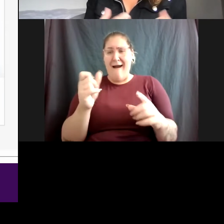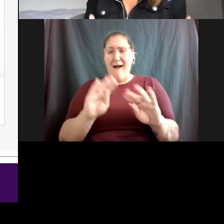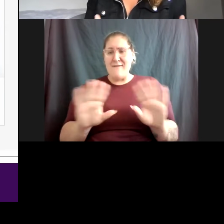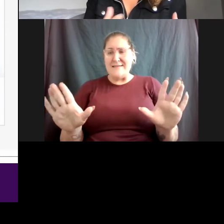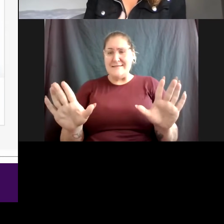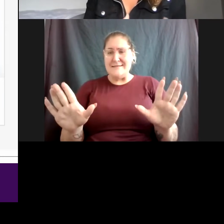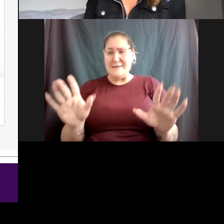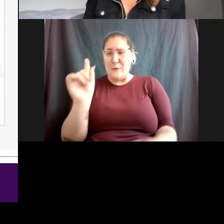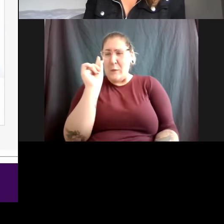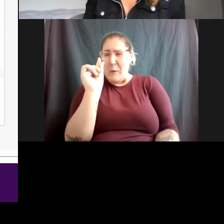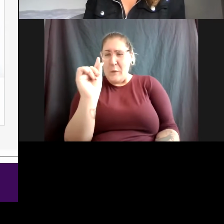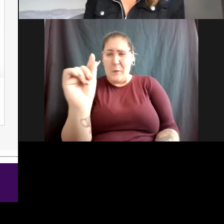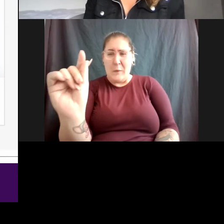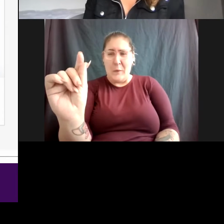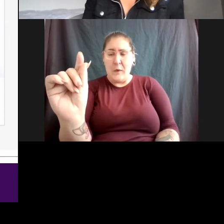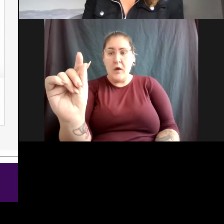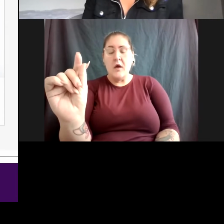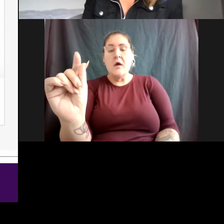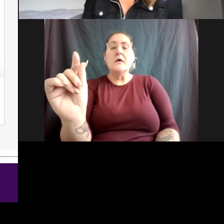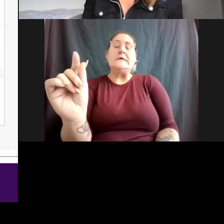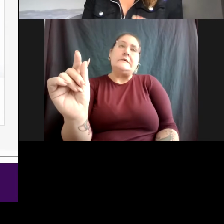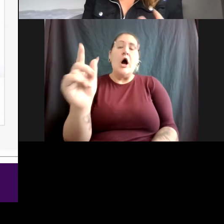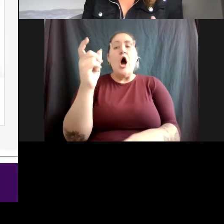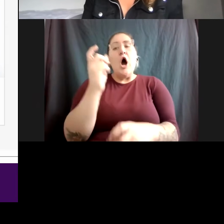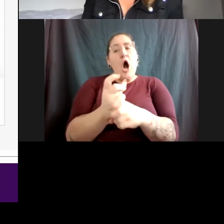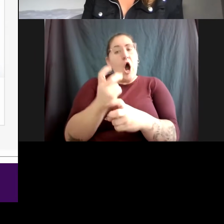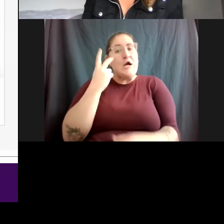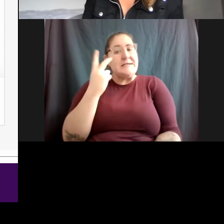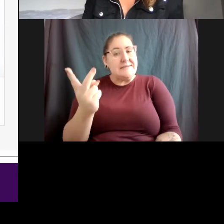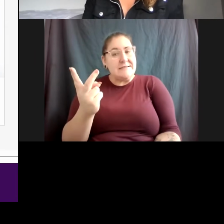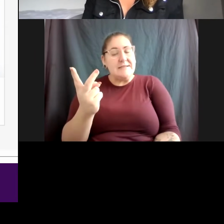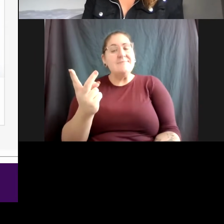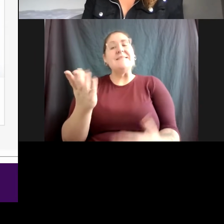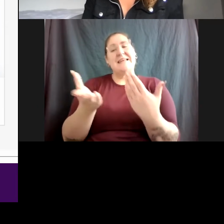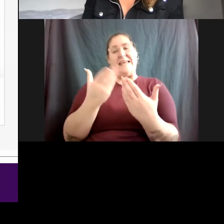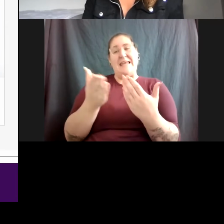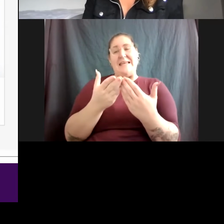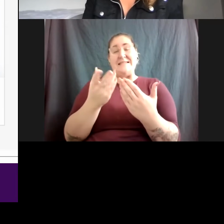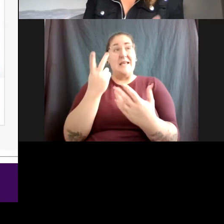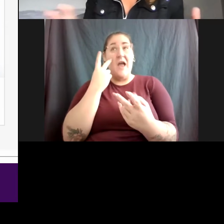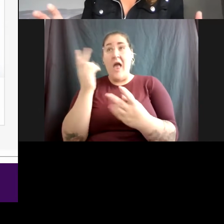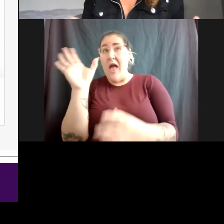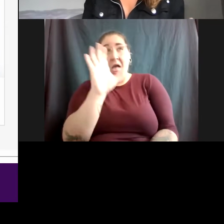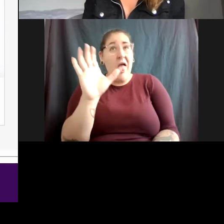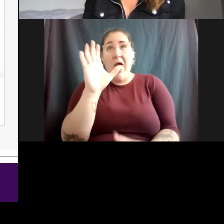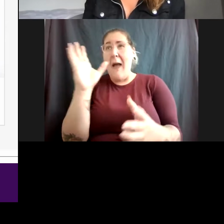The browser default hover state of the hand is easy to lose, and easy to miss entirely